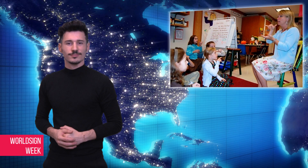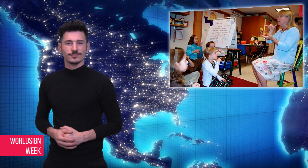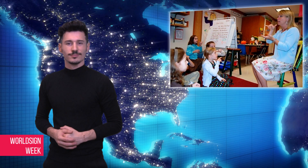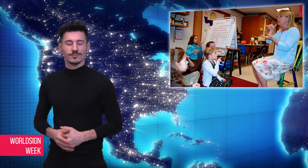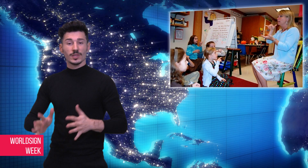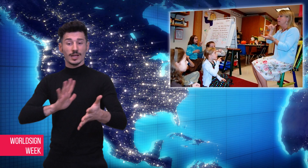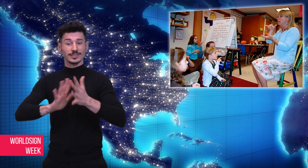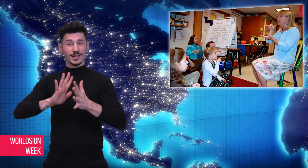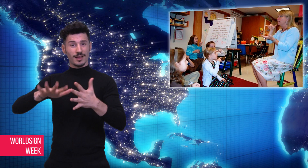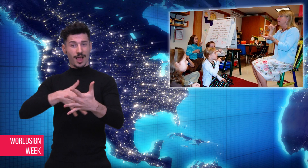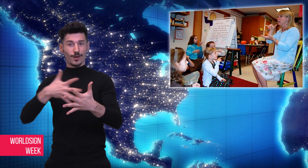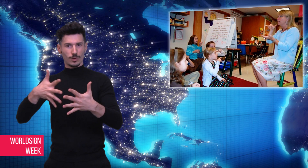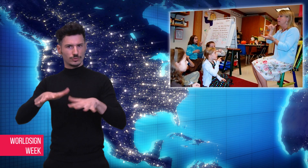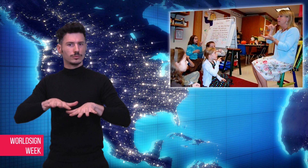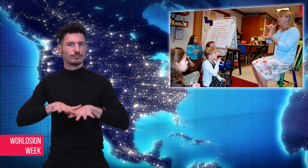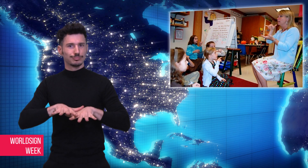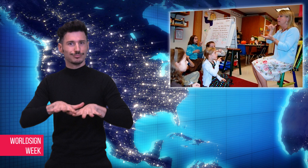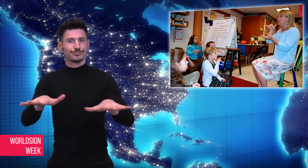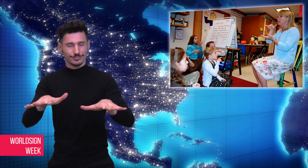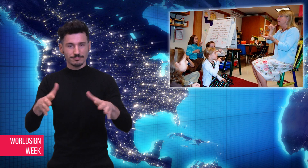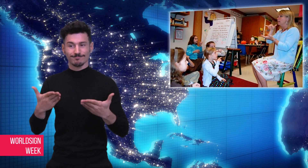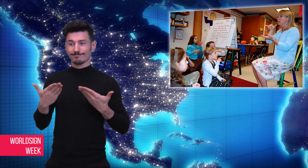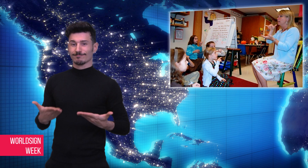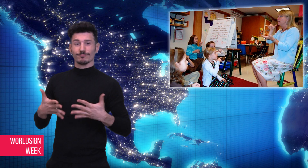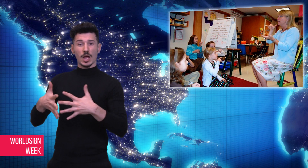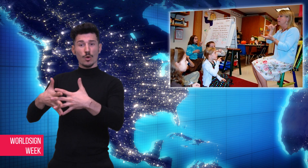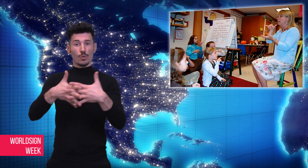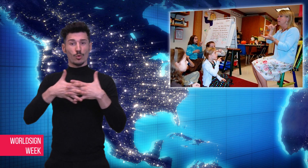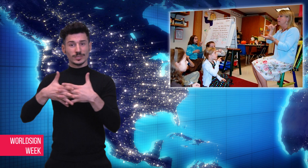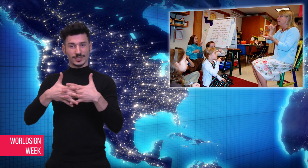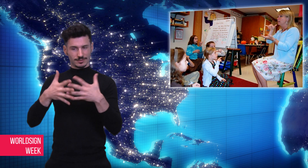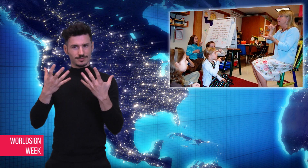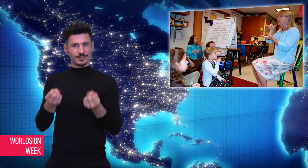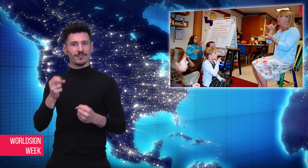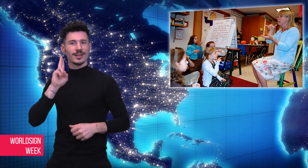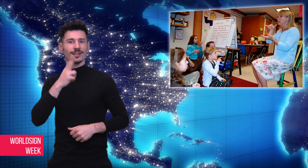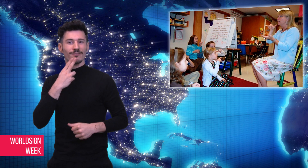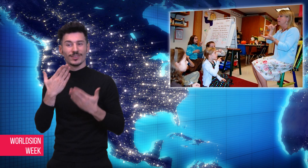Sign language is gaining recognition and acceptance